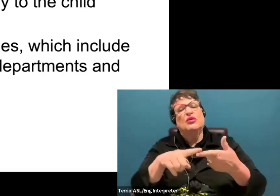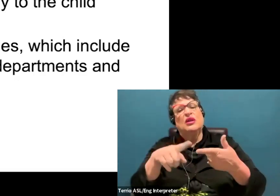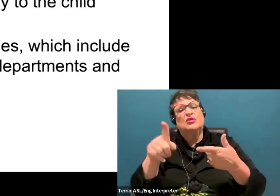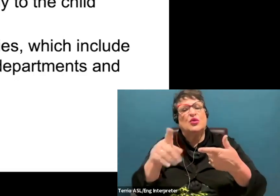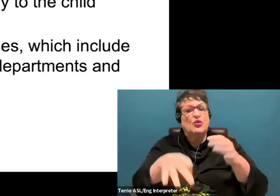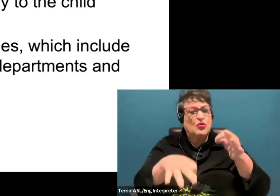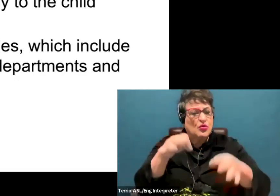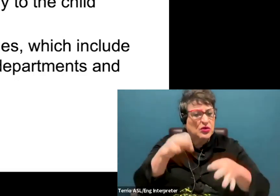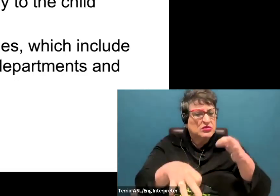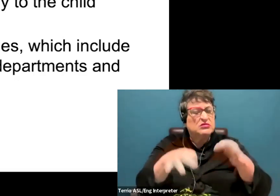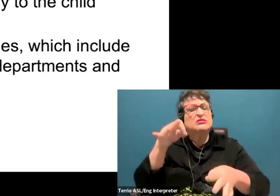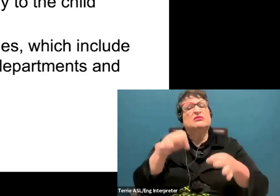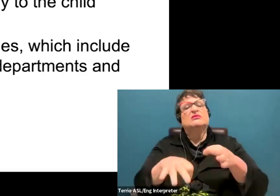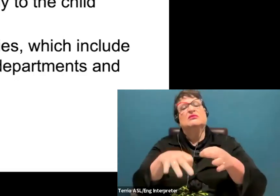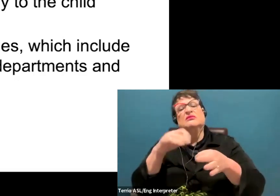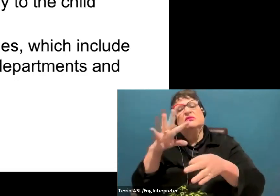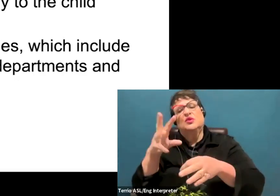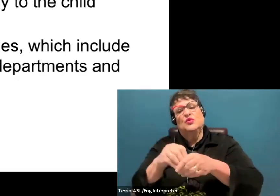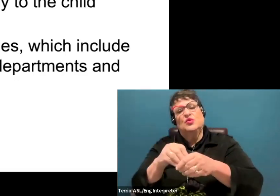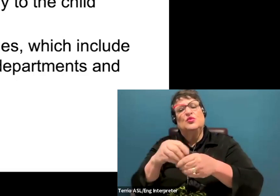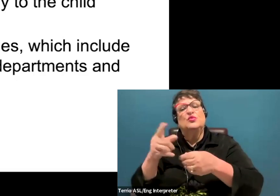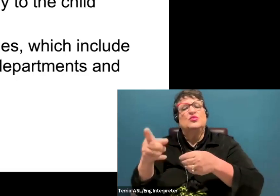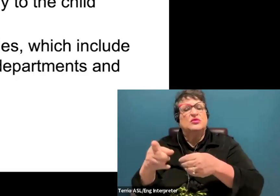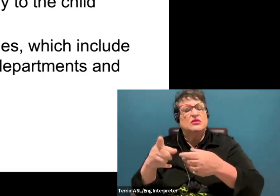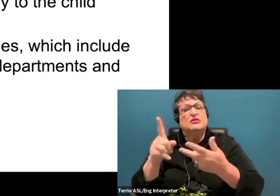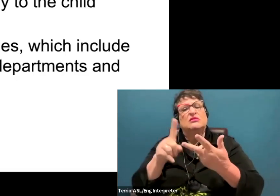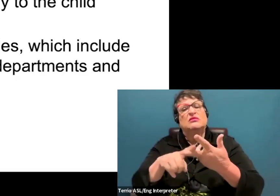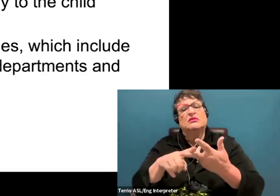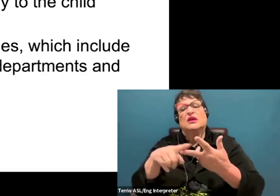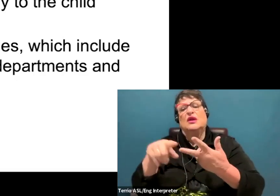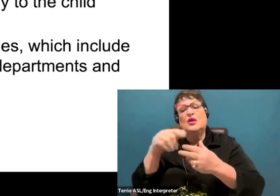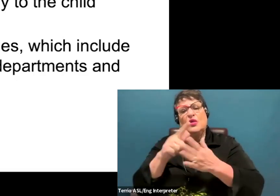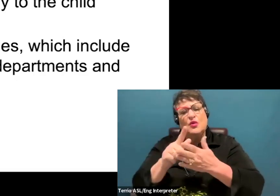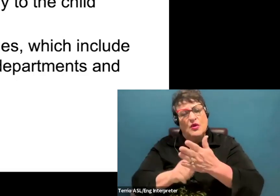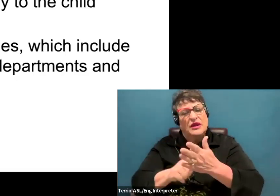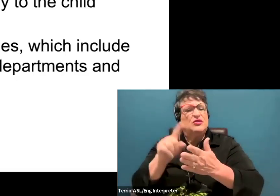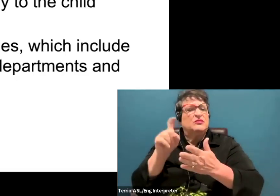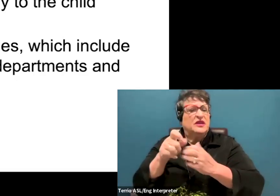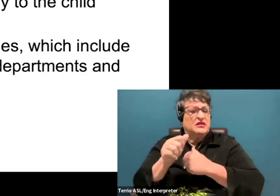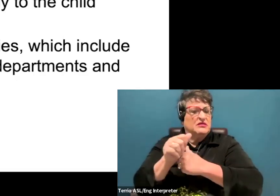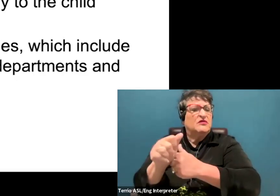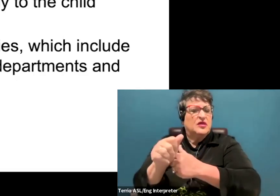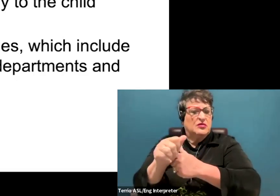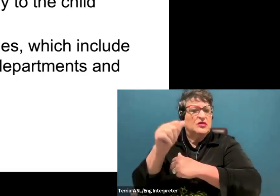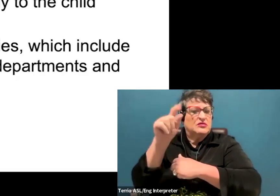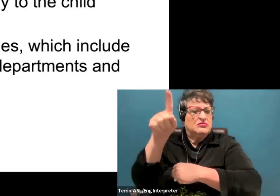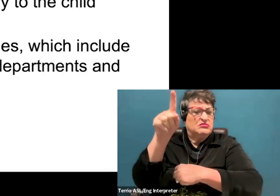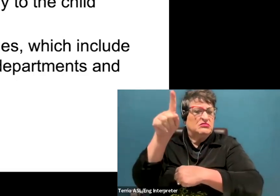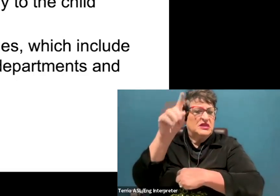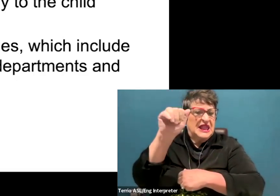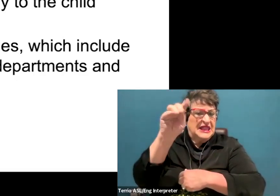So I think it's worth recognizing that, and also lawyers have to comply with the ADA under both Title two and Title three